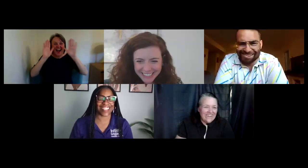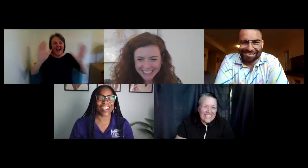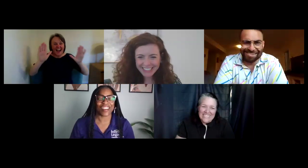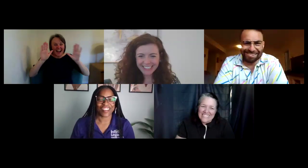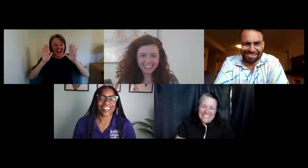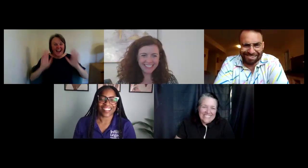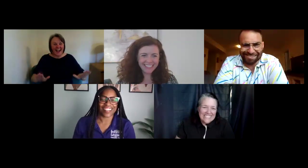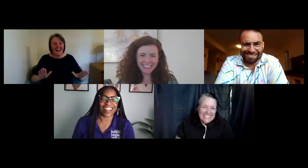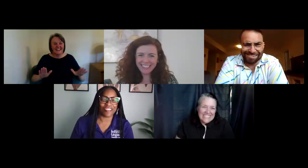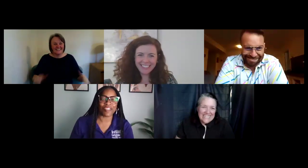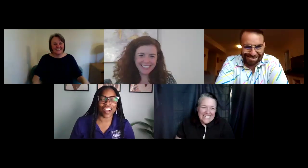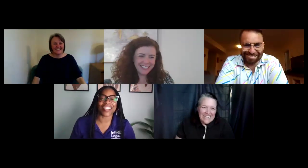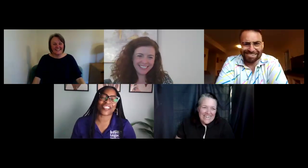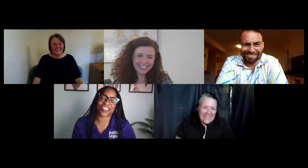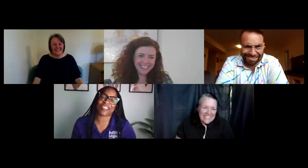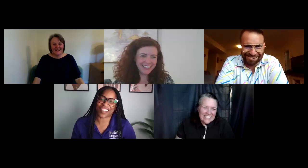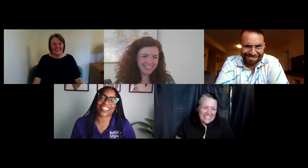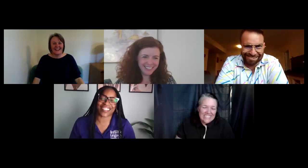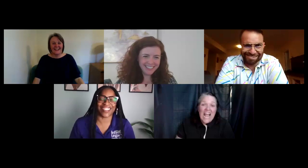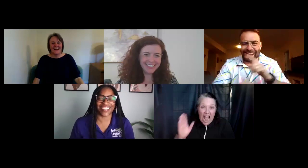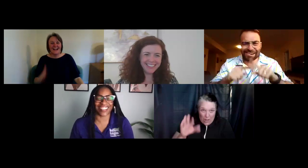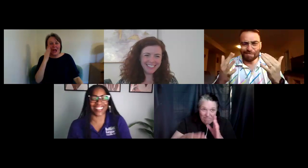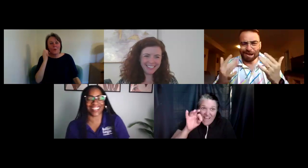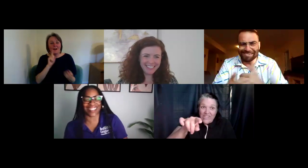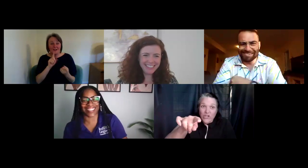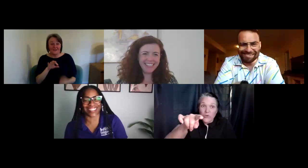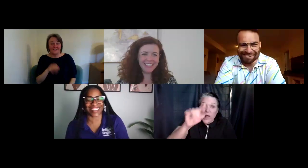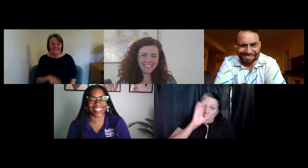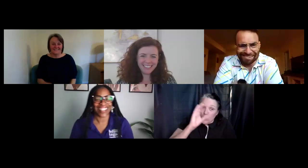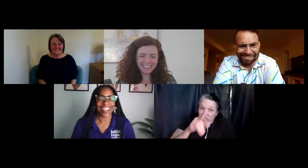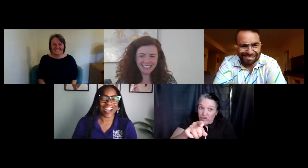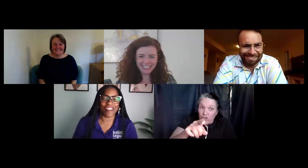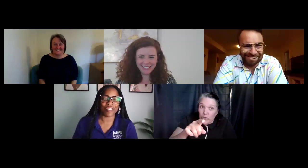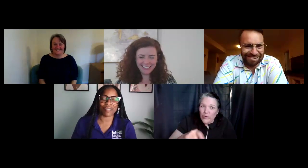Can't wait! I will find you. I will find you.